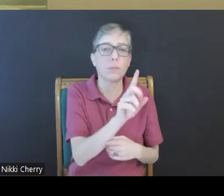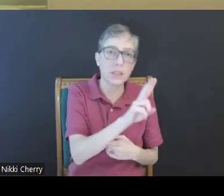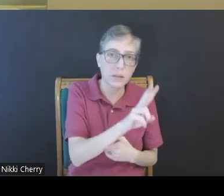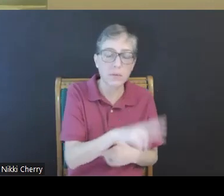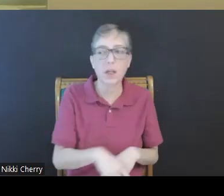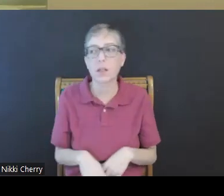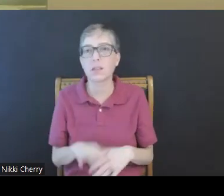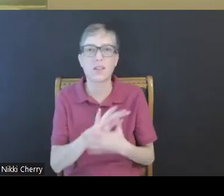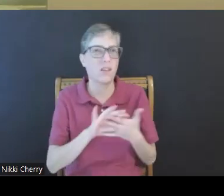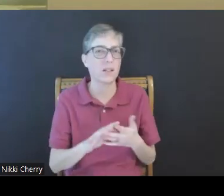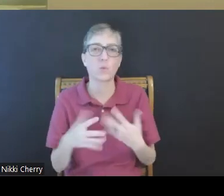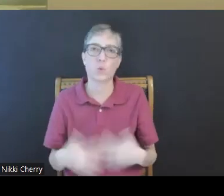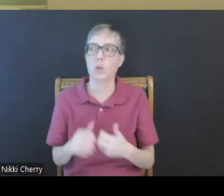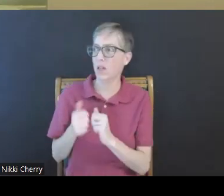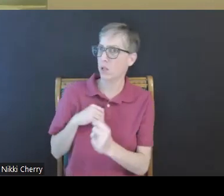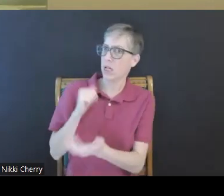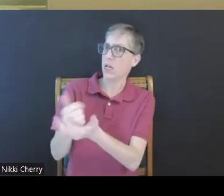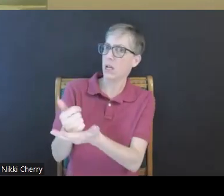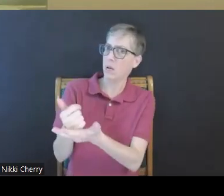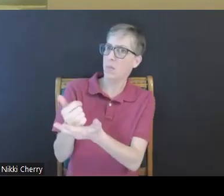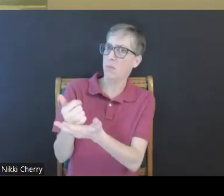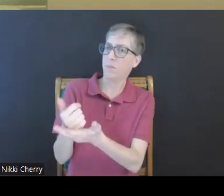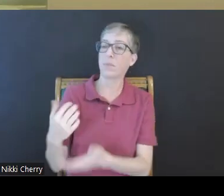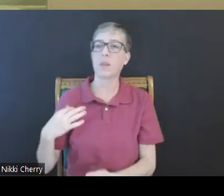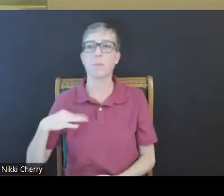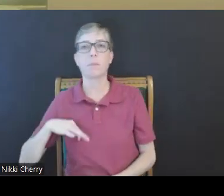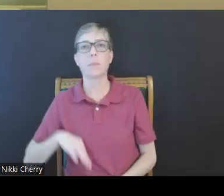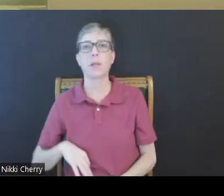help them and it was amazing they benefited an enormous amount from treatment more so